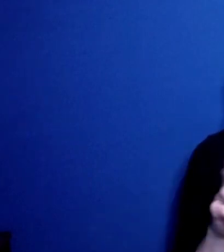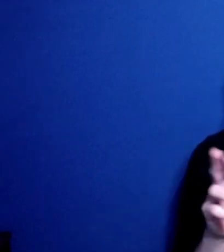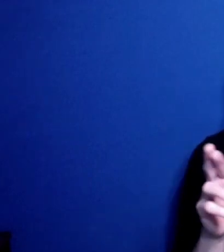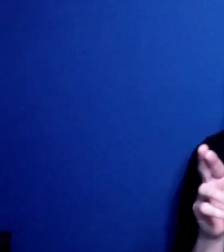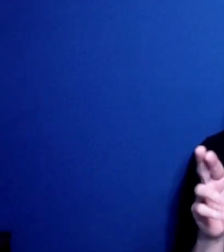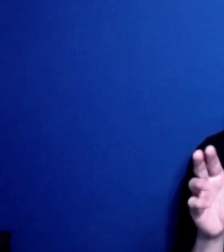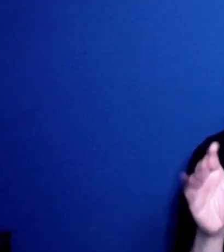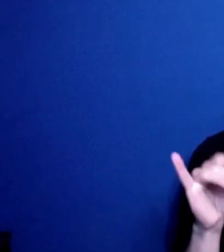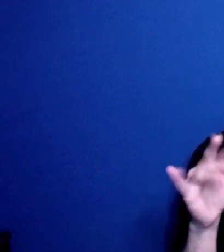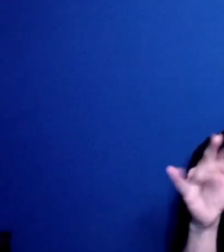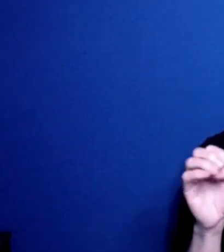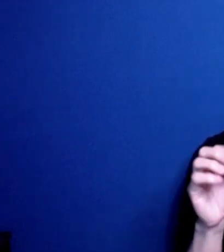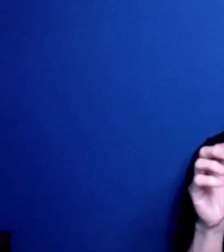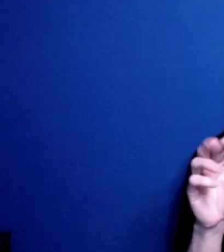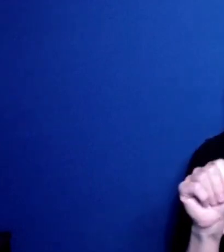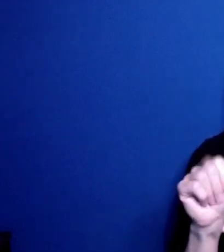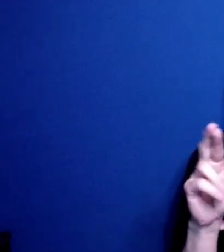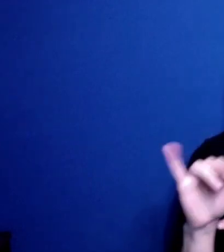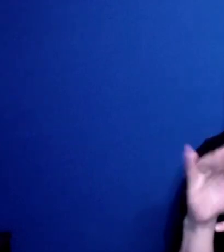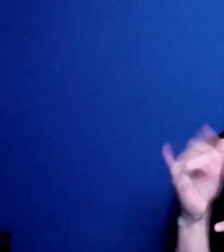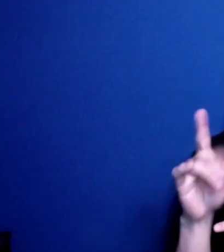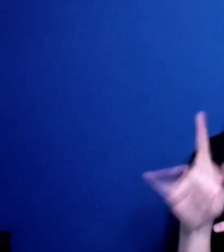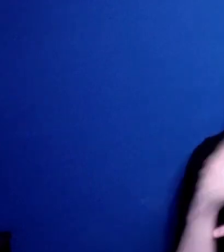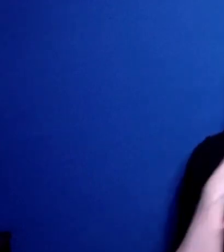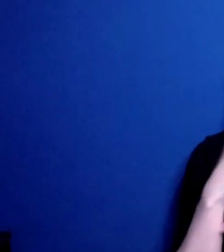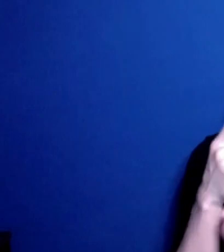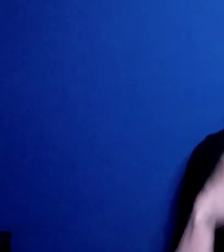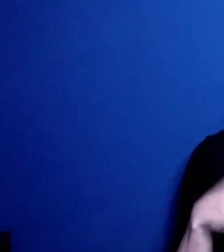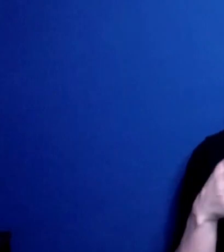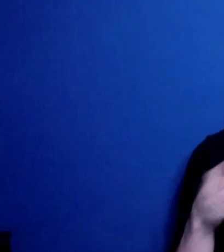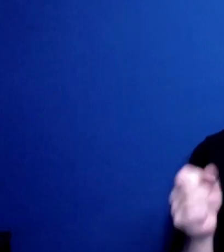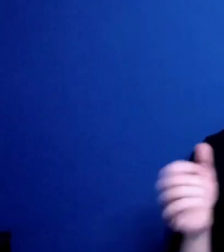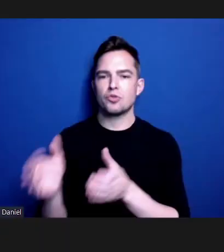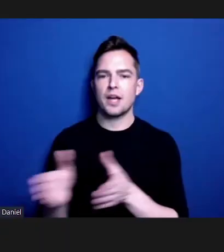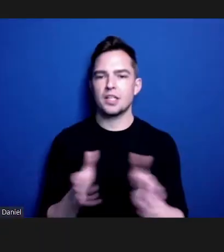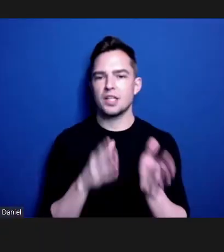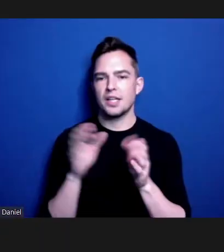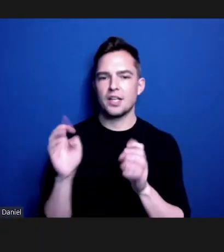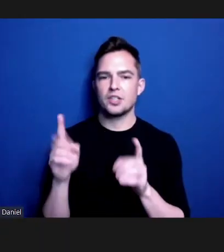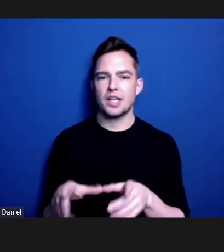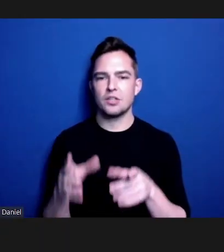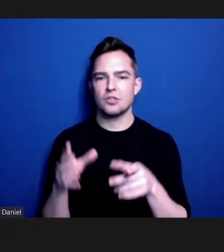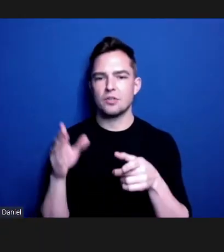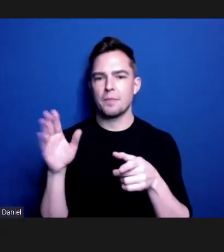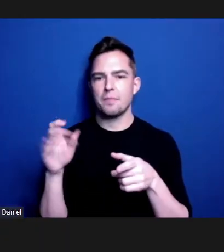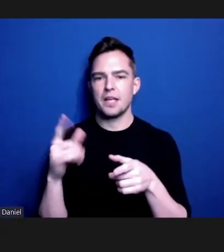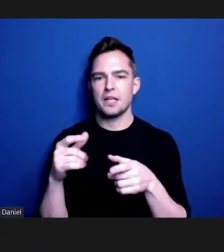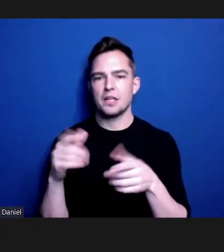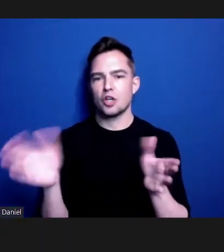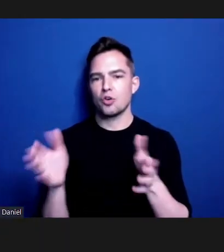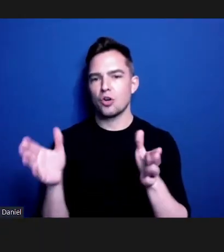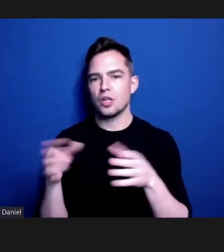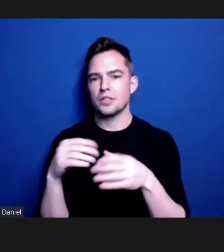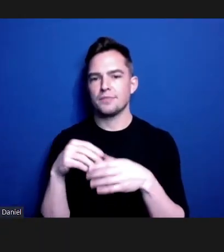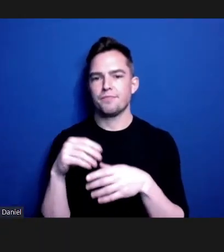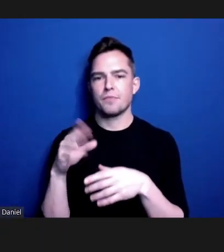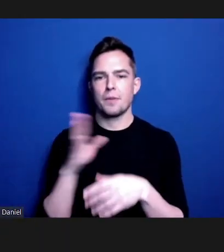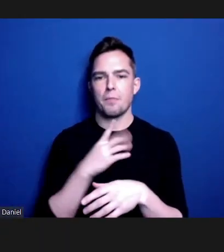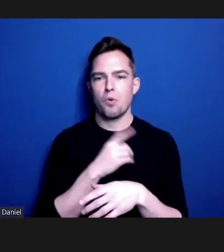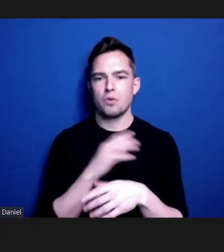think educators, parents and students can effectively resist surveillance in schools, especially police interactions? And I think that that was raised in the last question